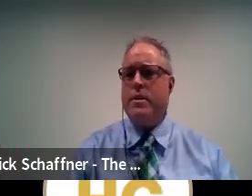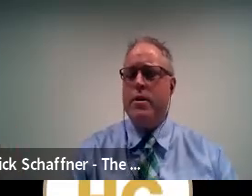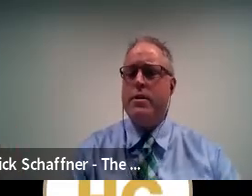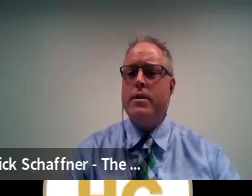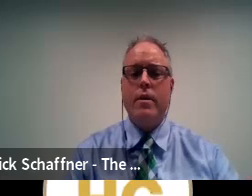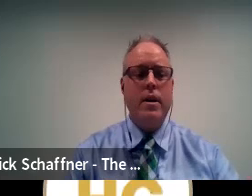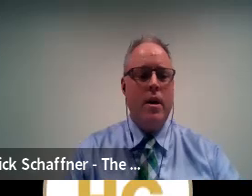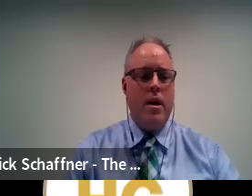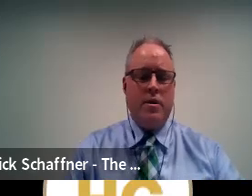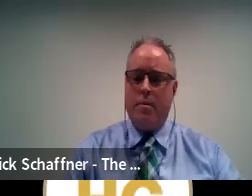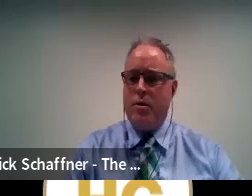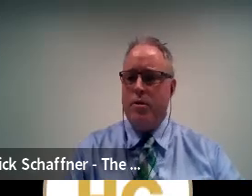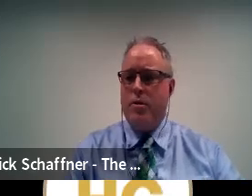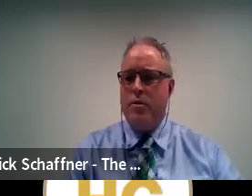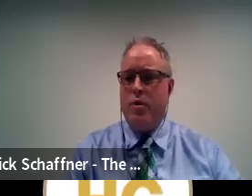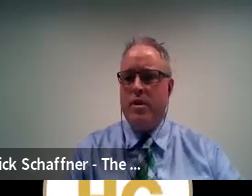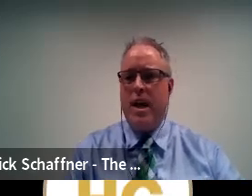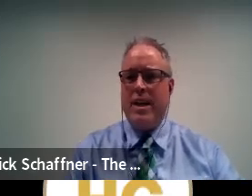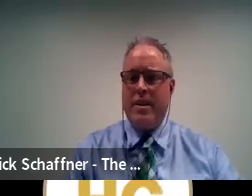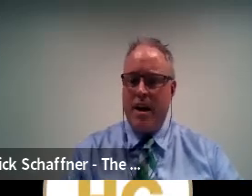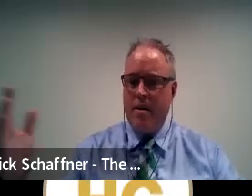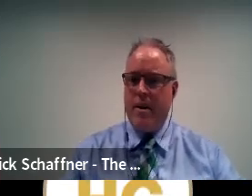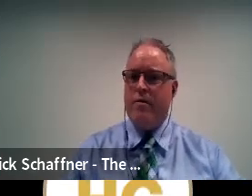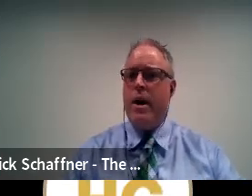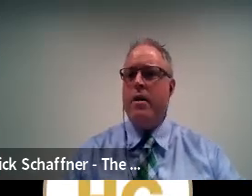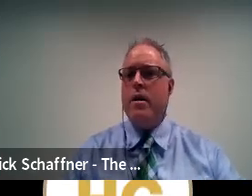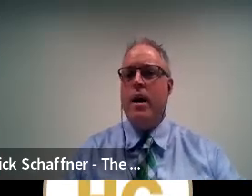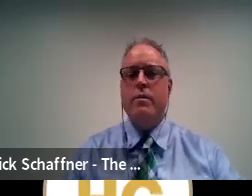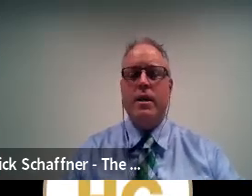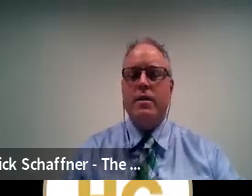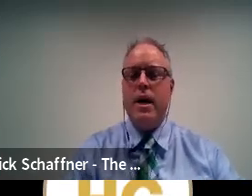some pieces in U.S. history, some schools use books like the Diary of Anne Frank or Elie